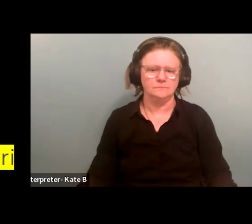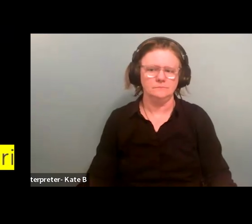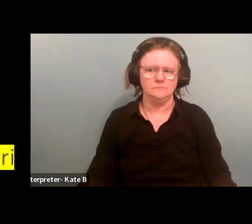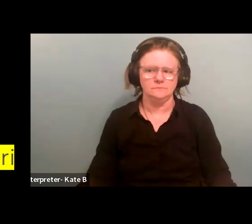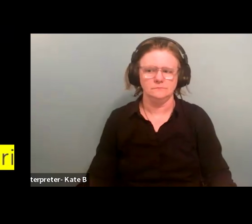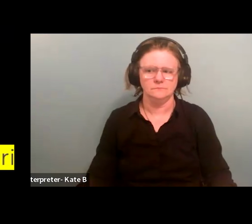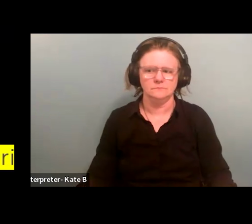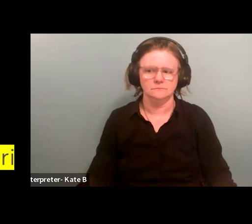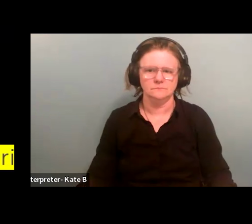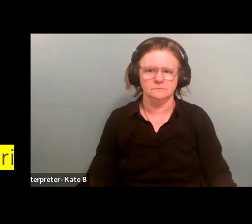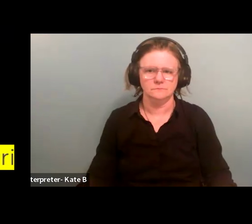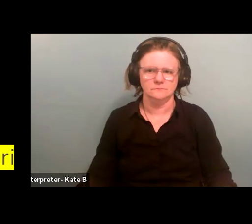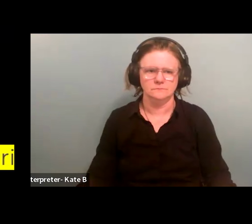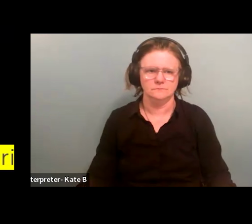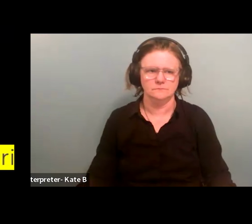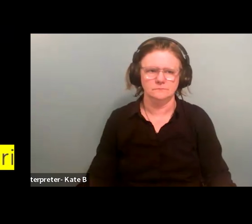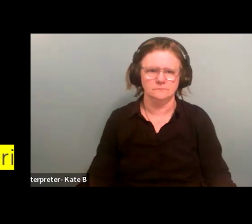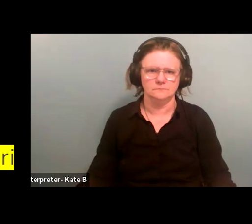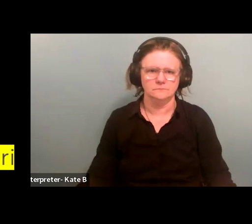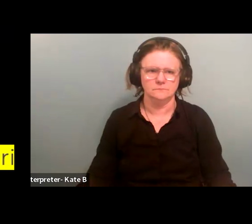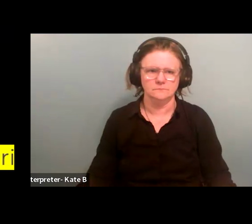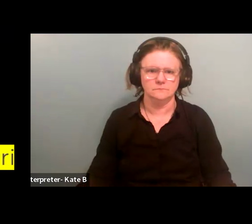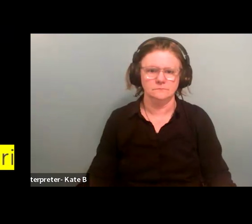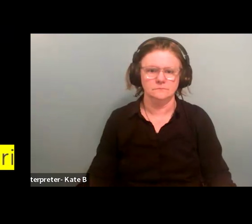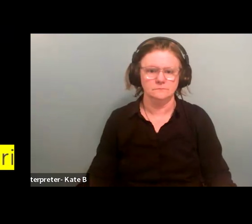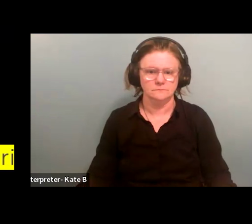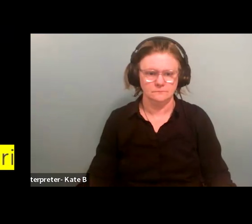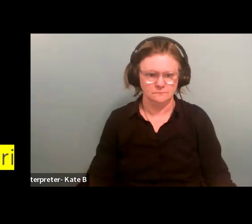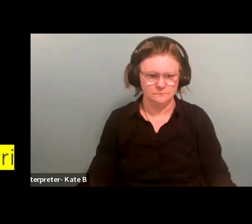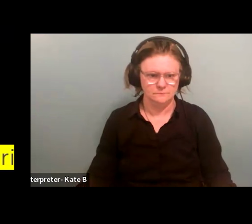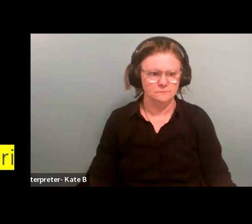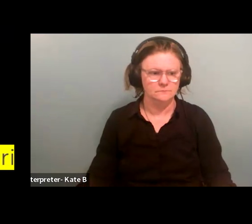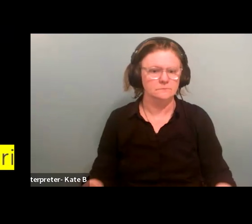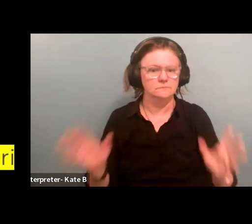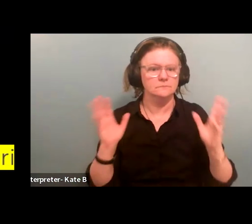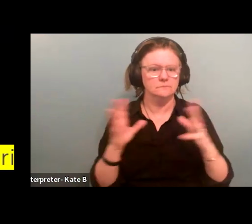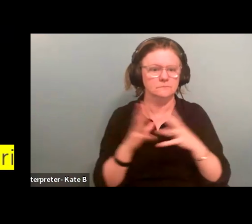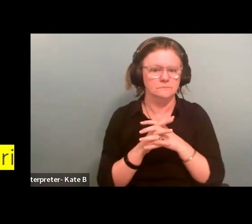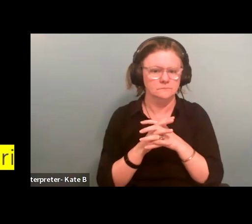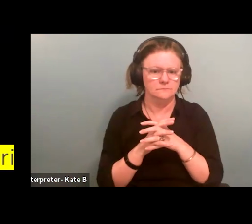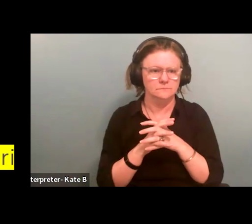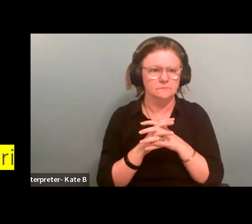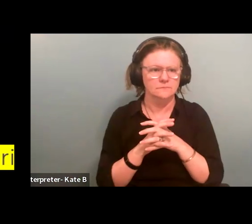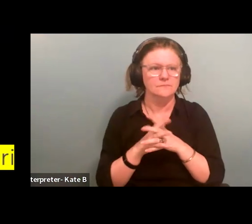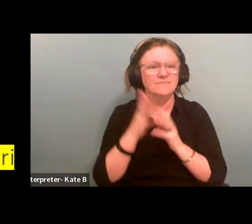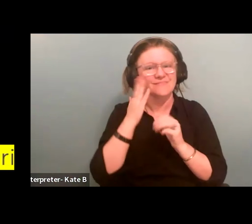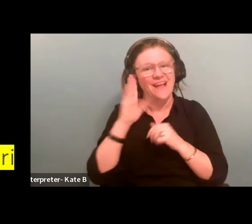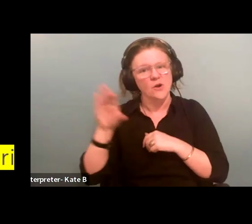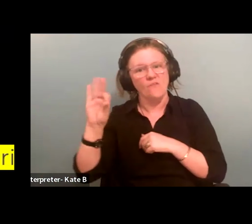like that, it's just not right. So much like a lot of Frank's presentation,